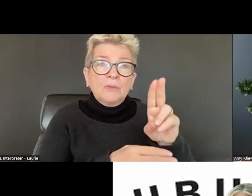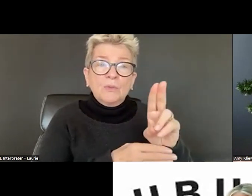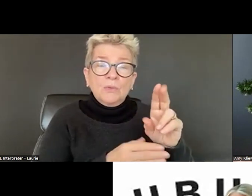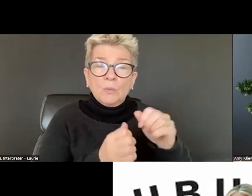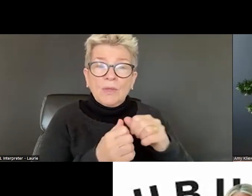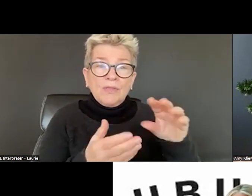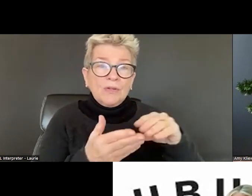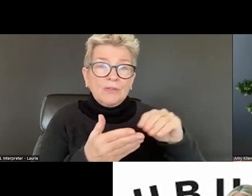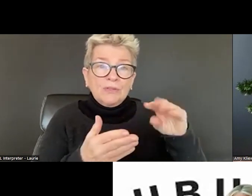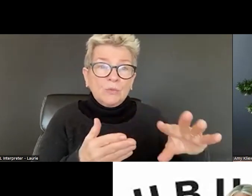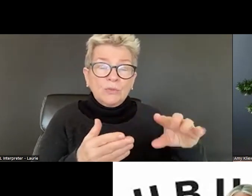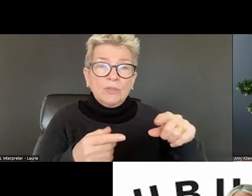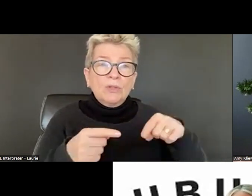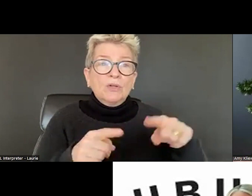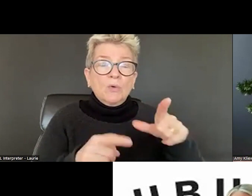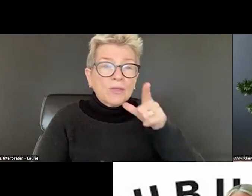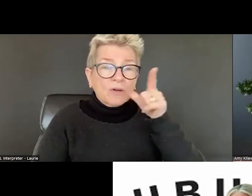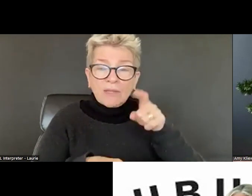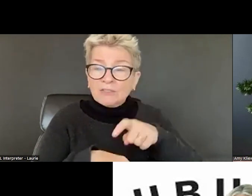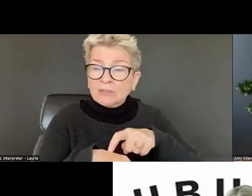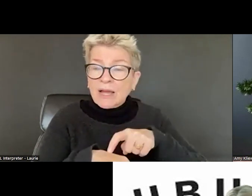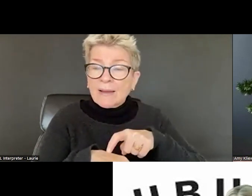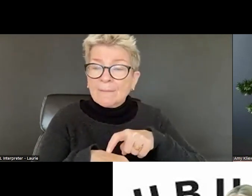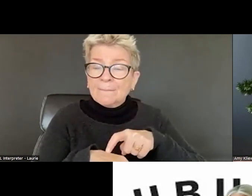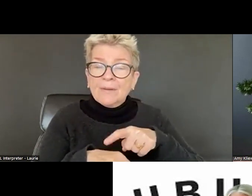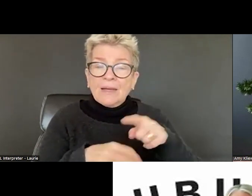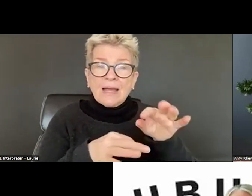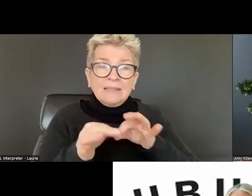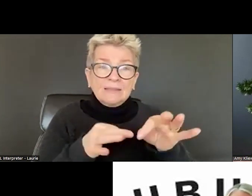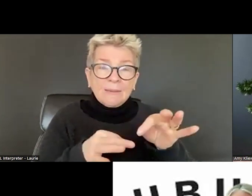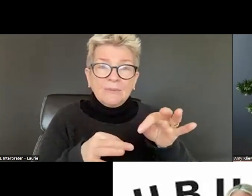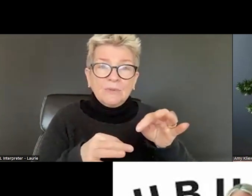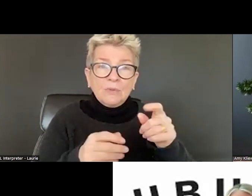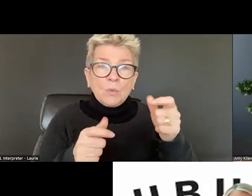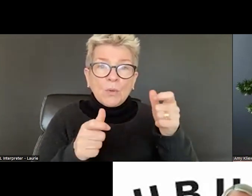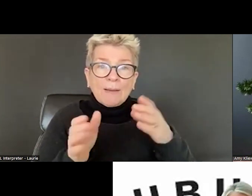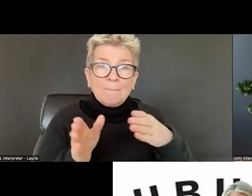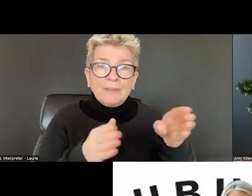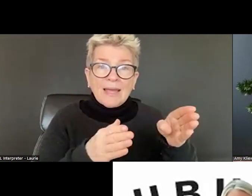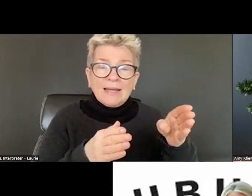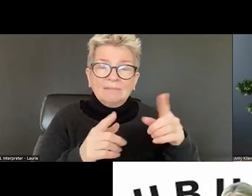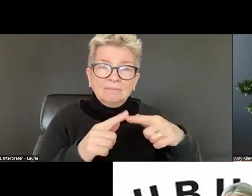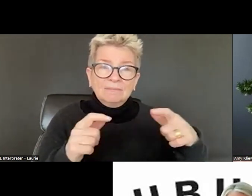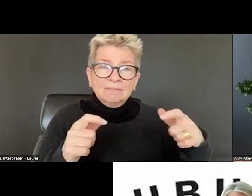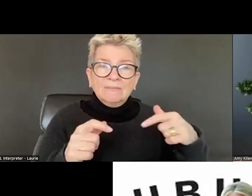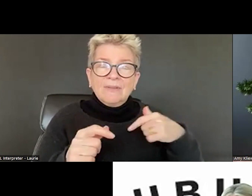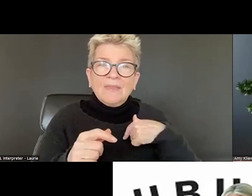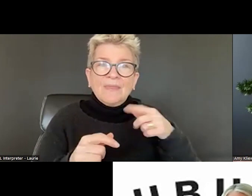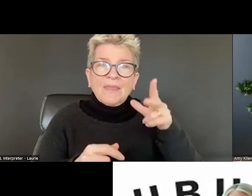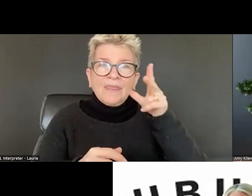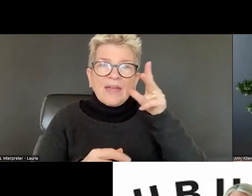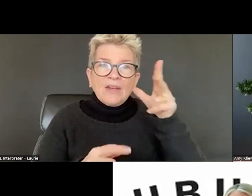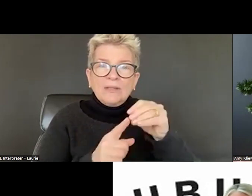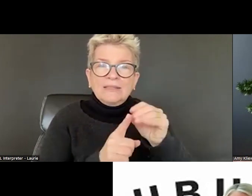um during their lunchtime as a substitute quick plan Etc just that initial early exposure um and